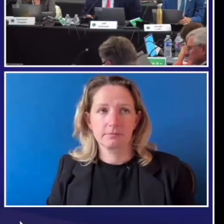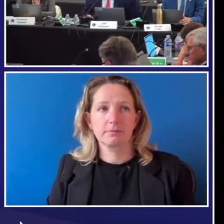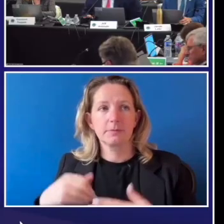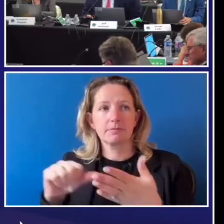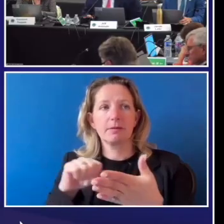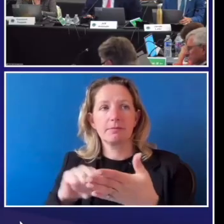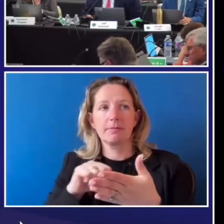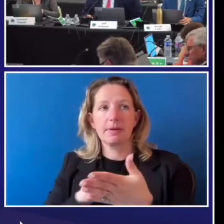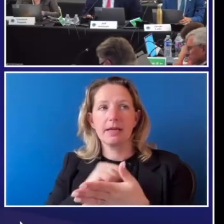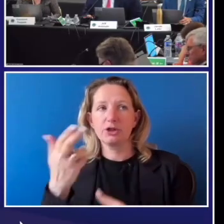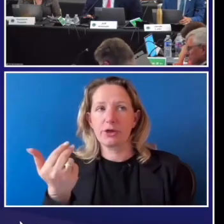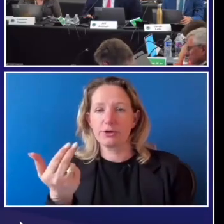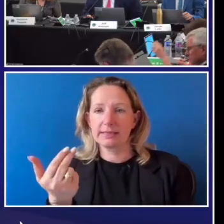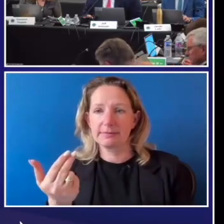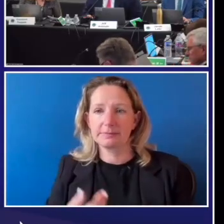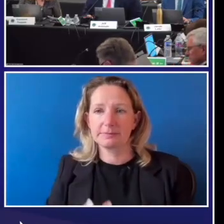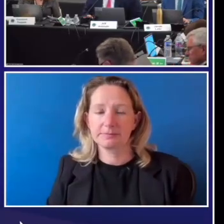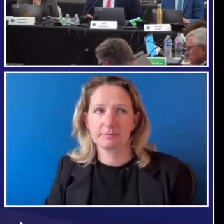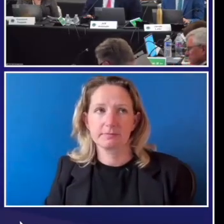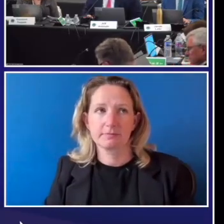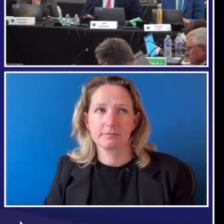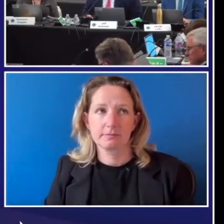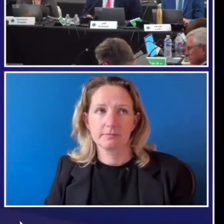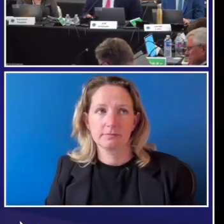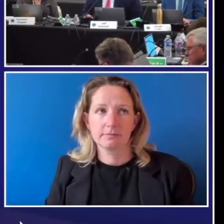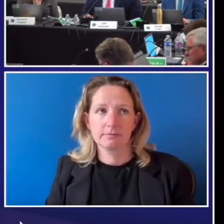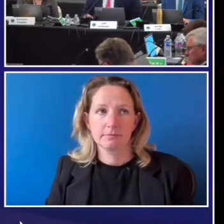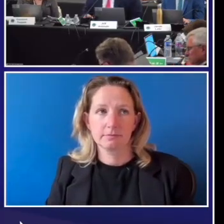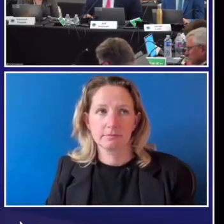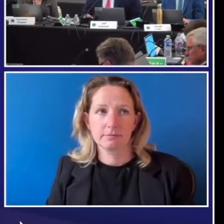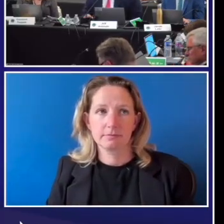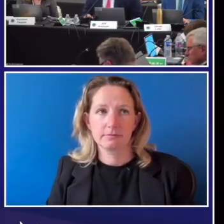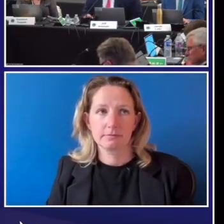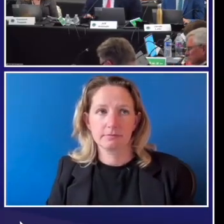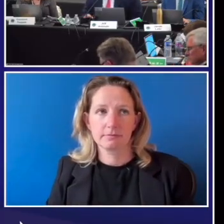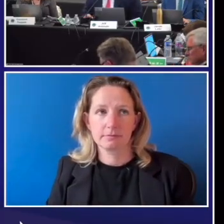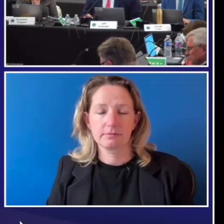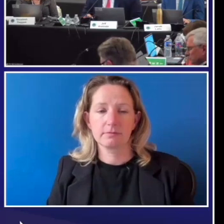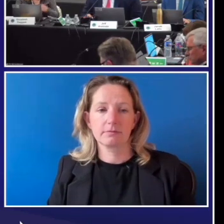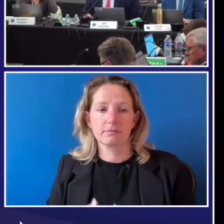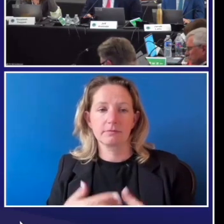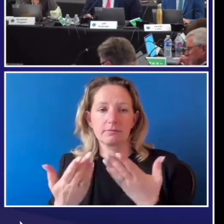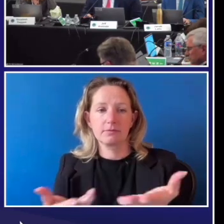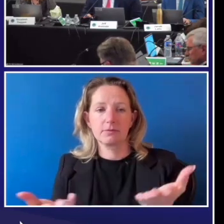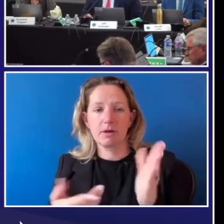Um, Under representative of the public, uh, on